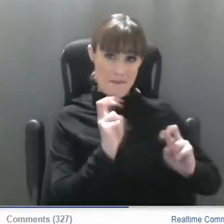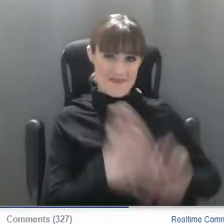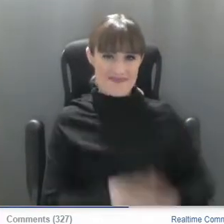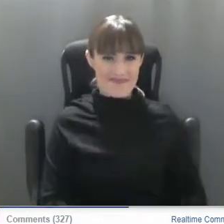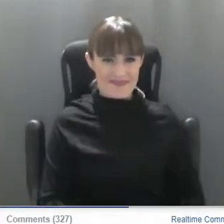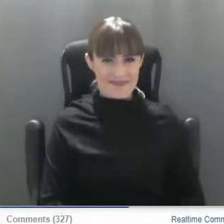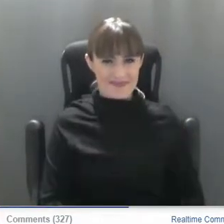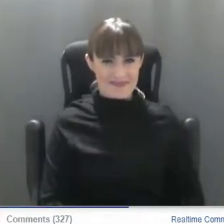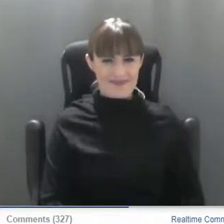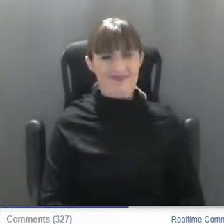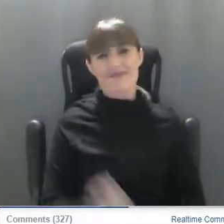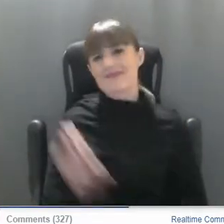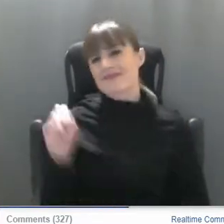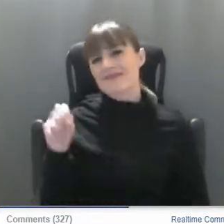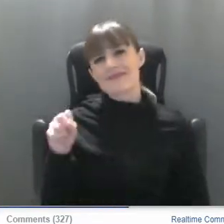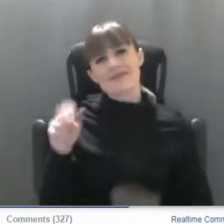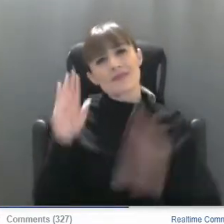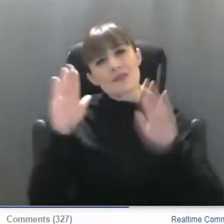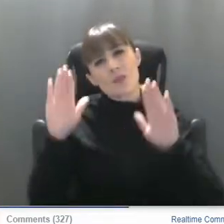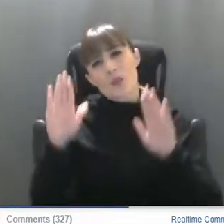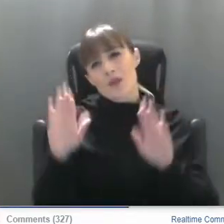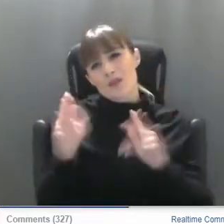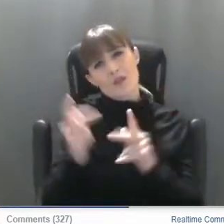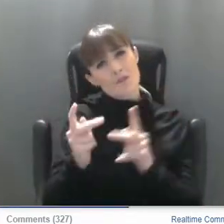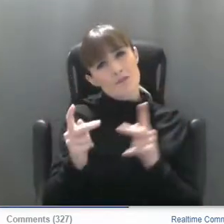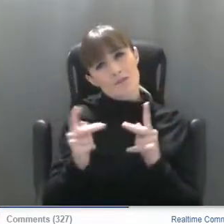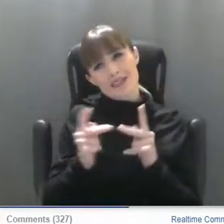a wonderful place to come spend the day. This was perfect- there's Pepper. Now she's